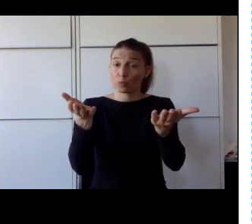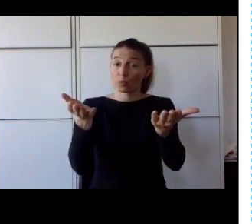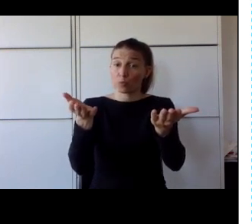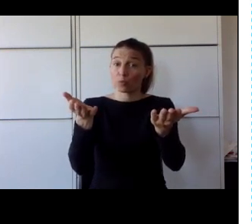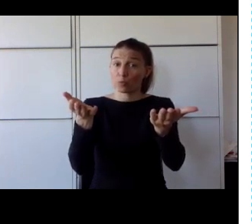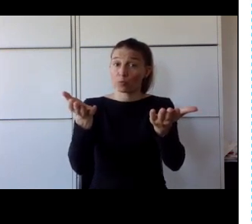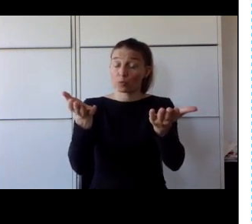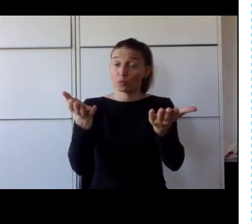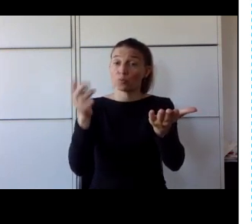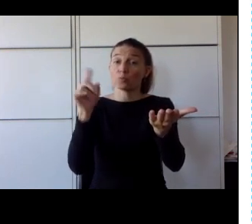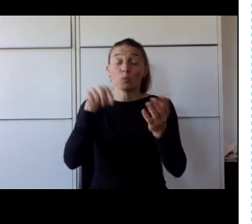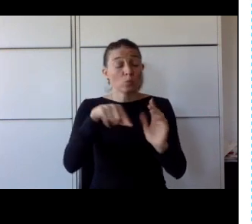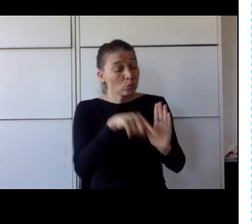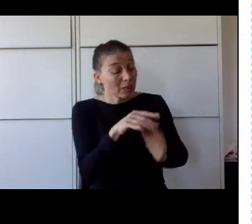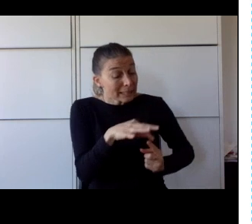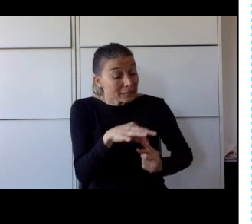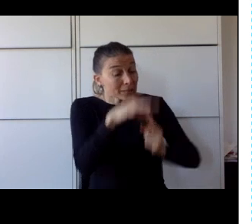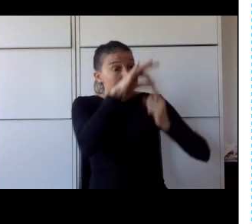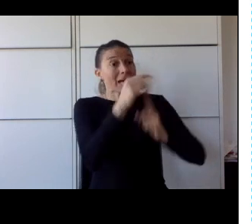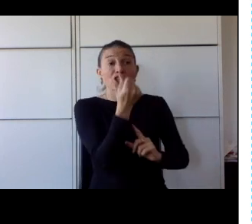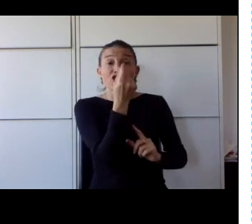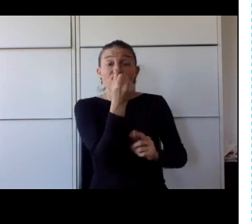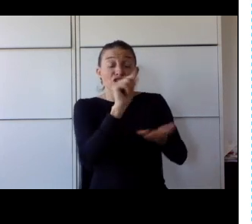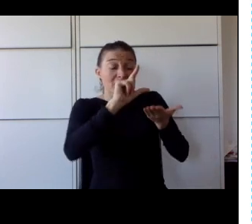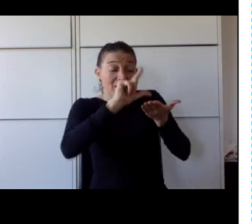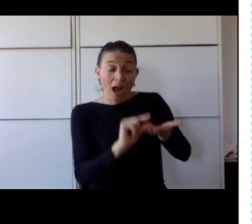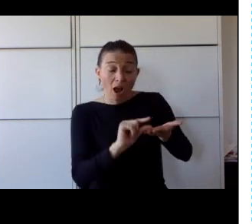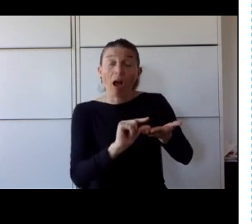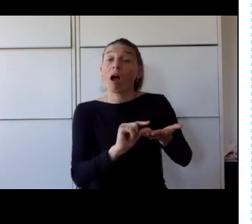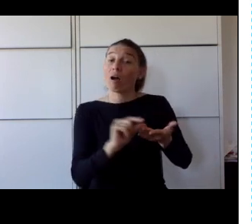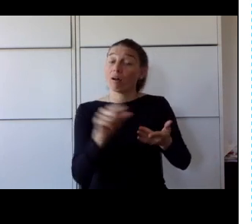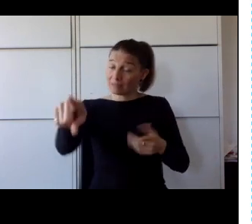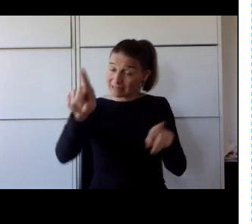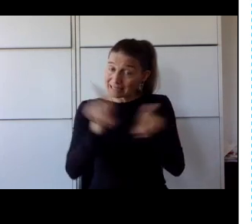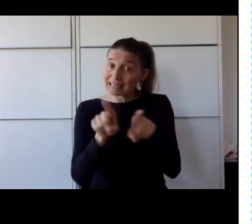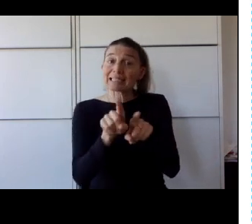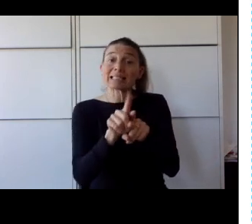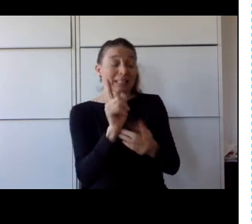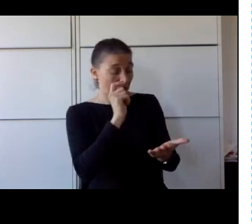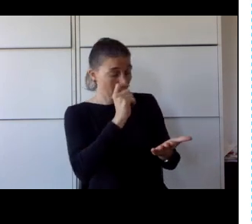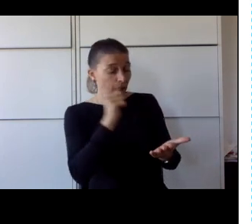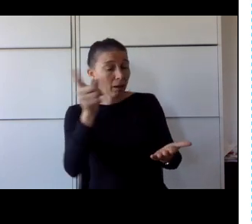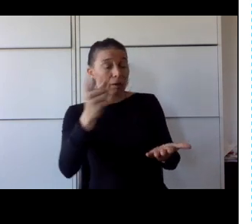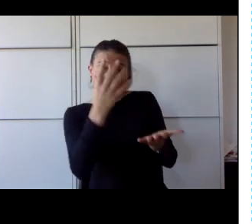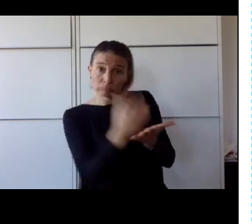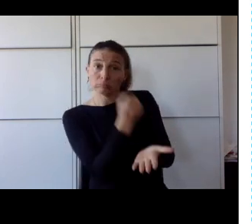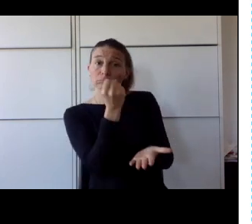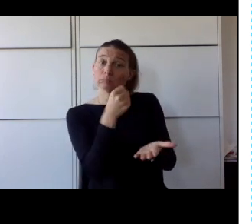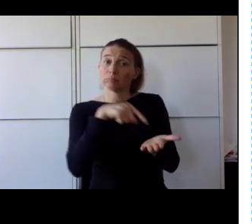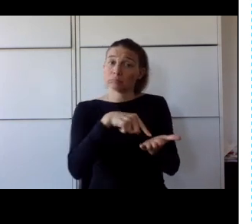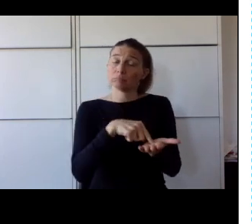and they can ensure they have affordable and available electronic communications services for them.